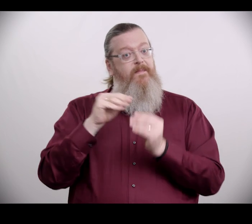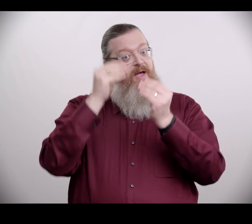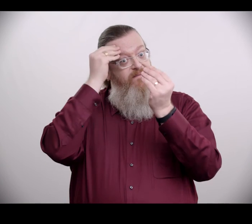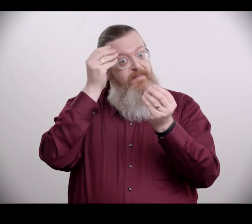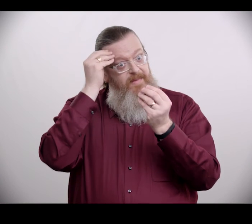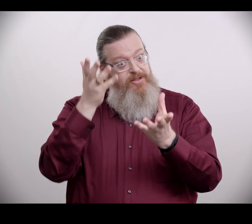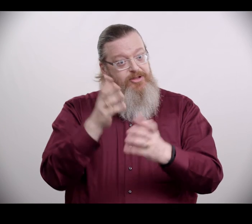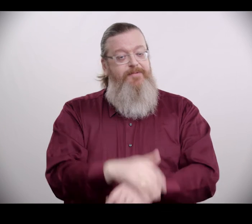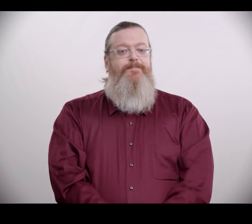for more information.